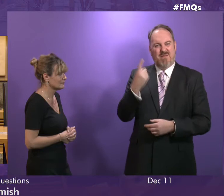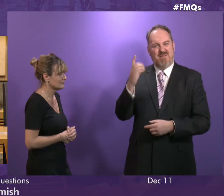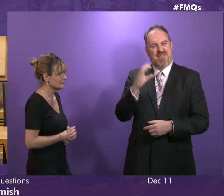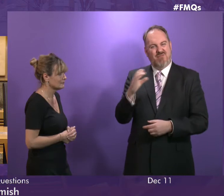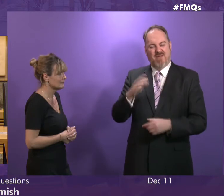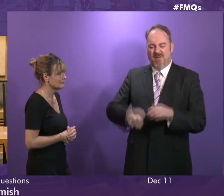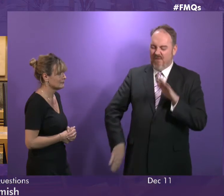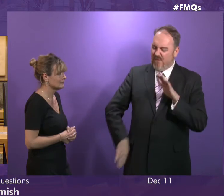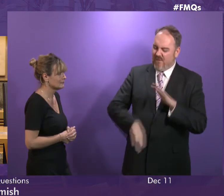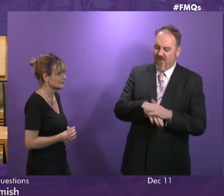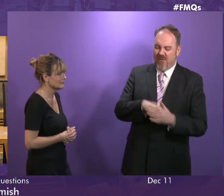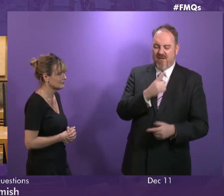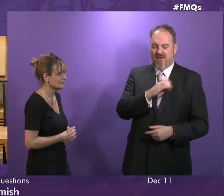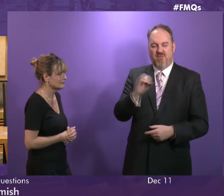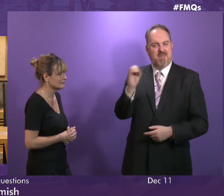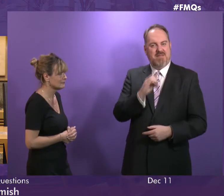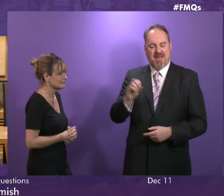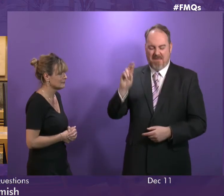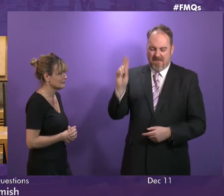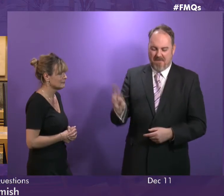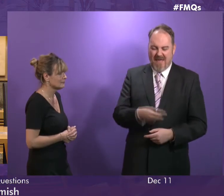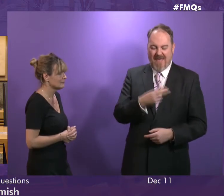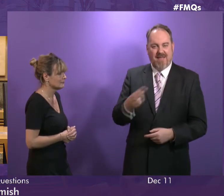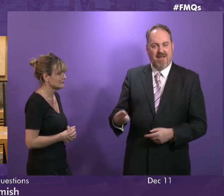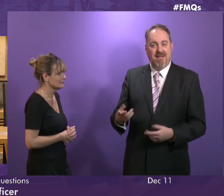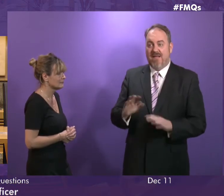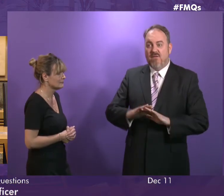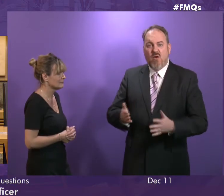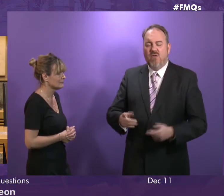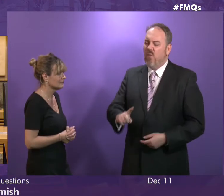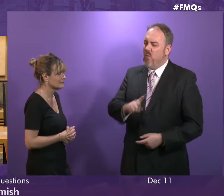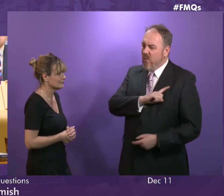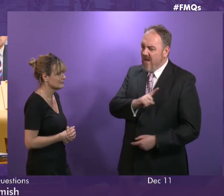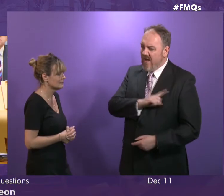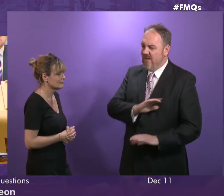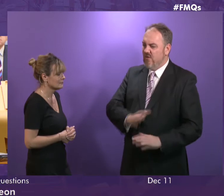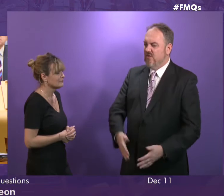this barbaric practice, and if not, why not?